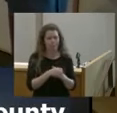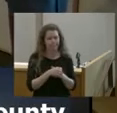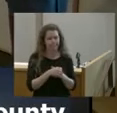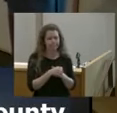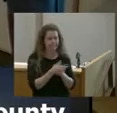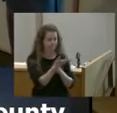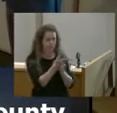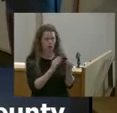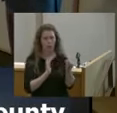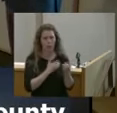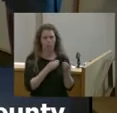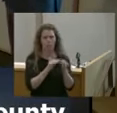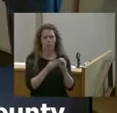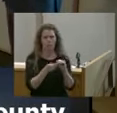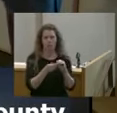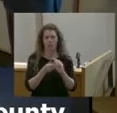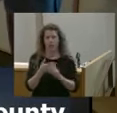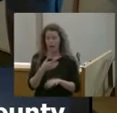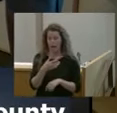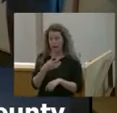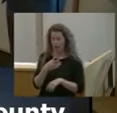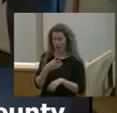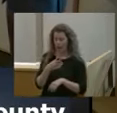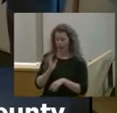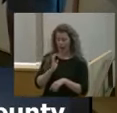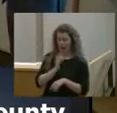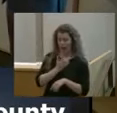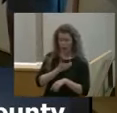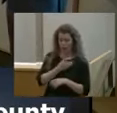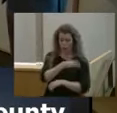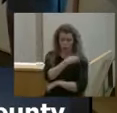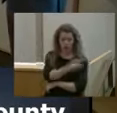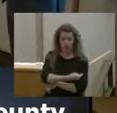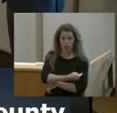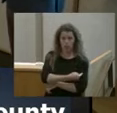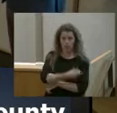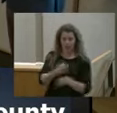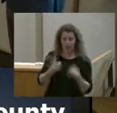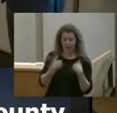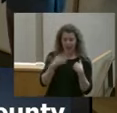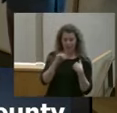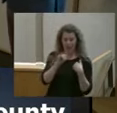are capable of caring for ICU level care patients, you know, they've generally